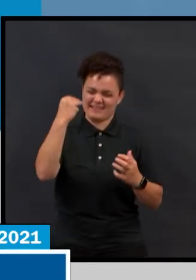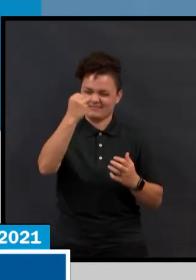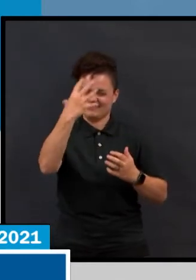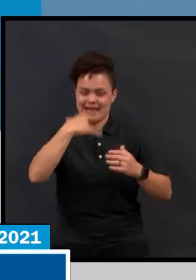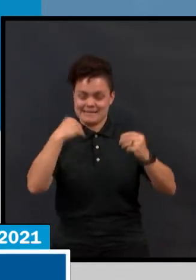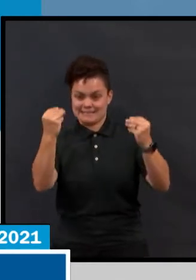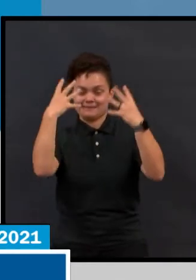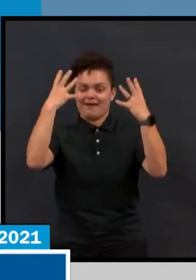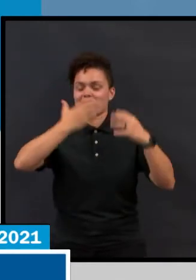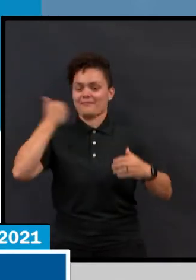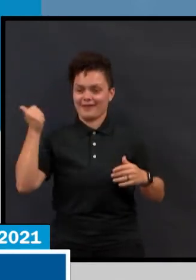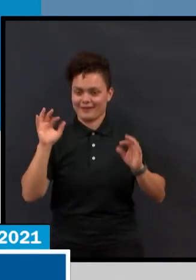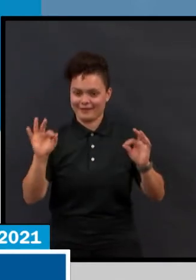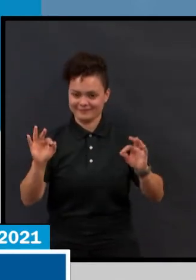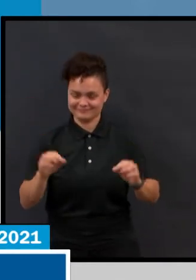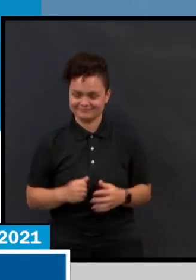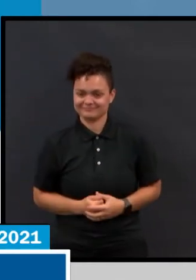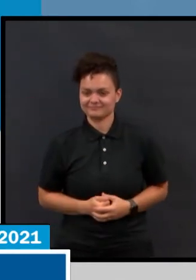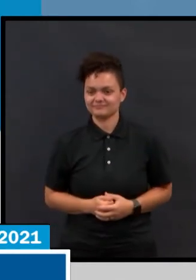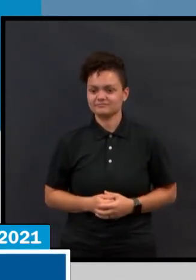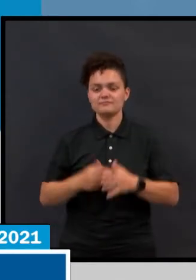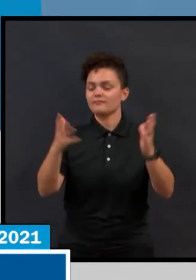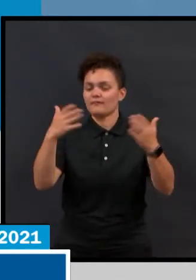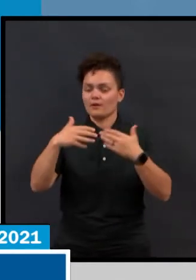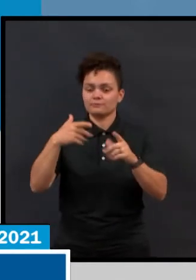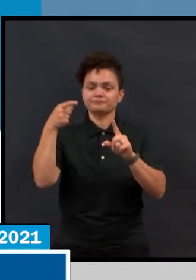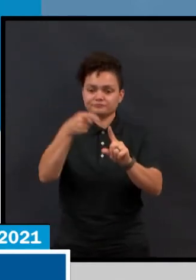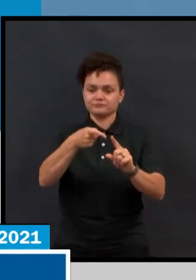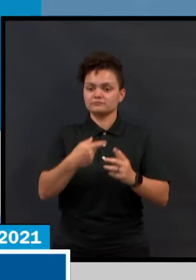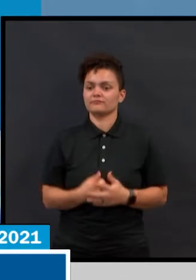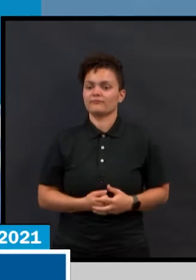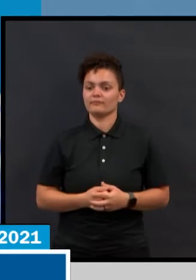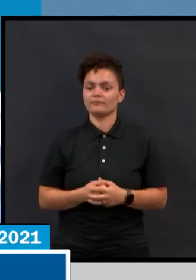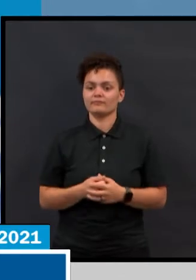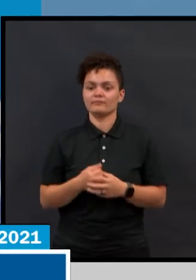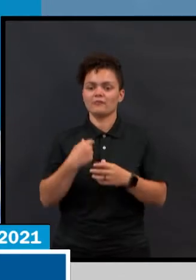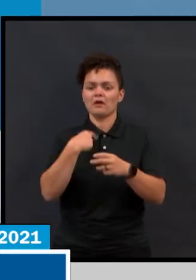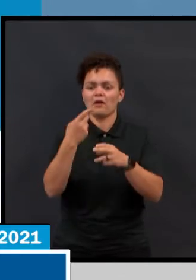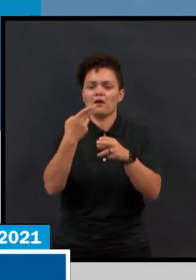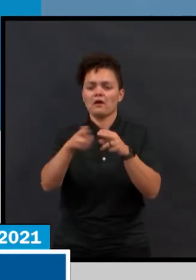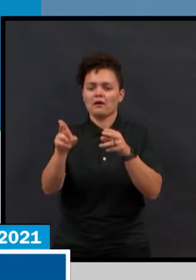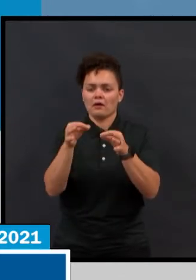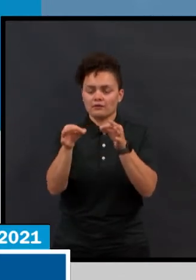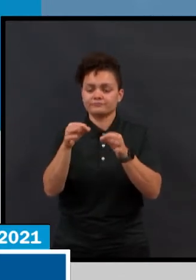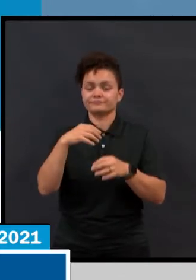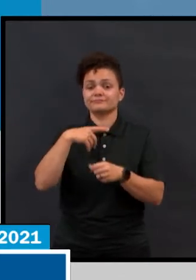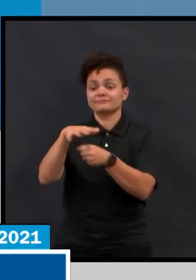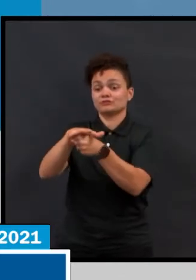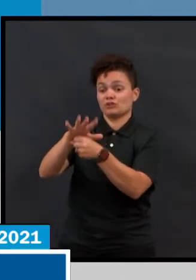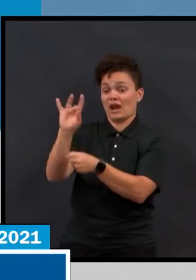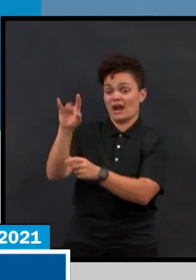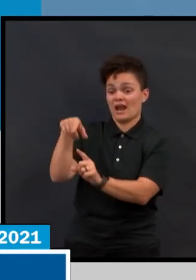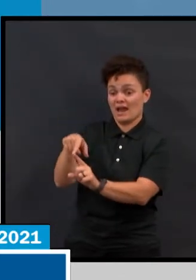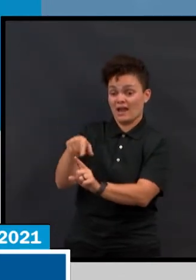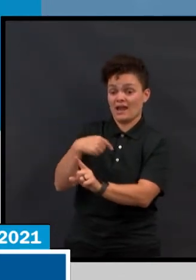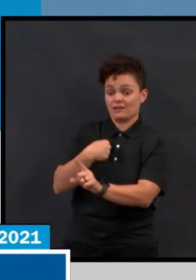hey listen uh let me go ahead and get started i want to share with you briefly district 8 what uh i and my administration have been up to or will be focused on